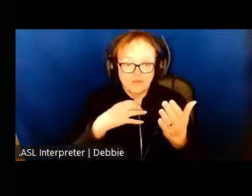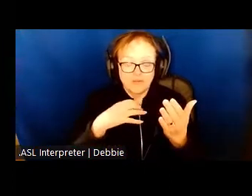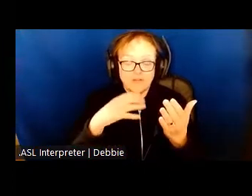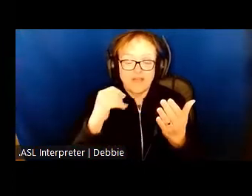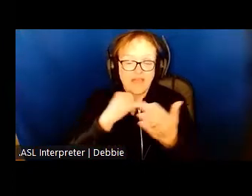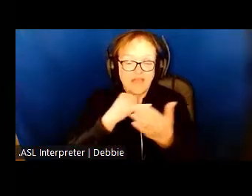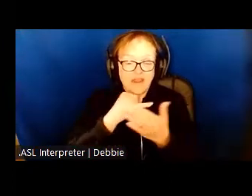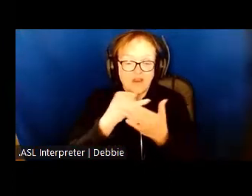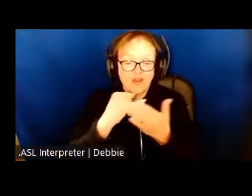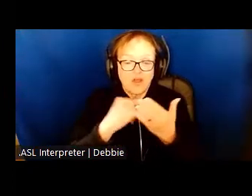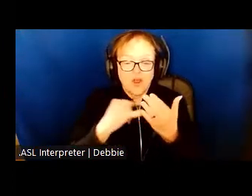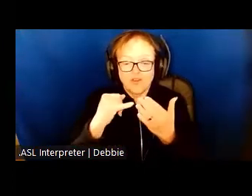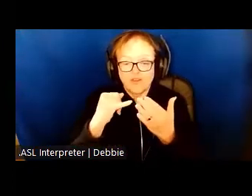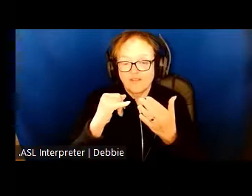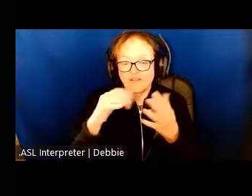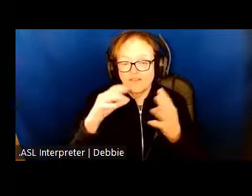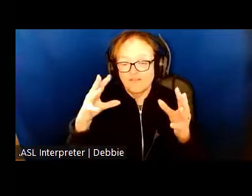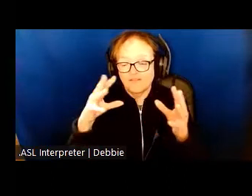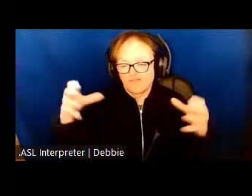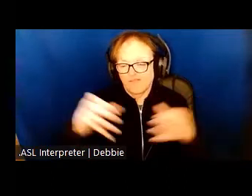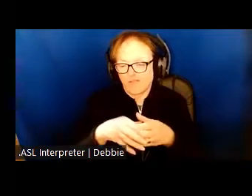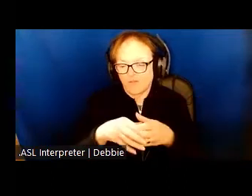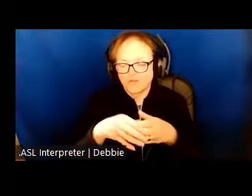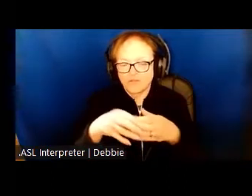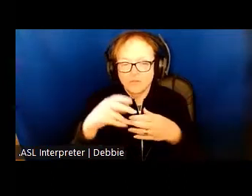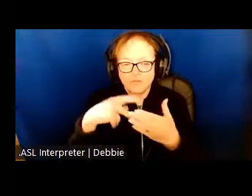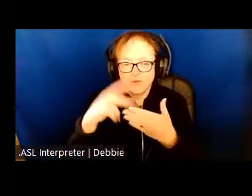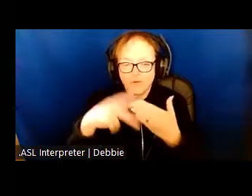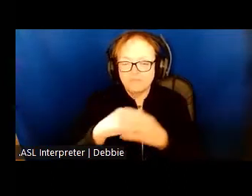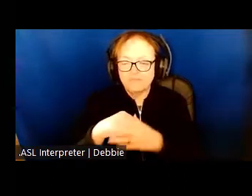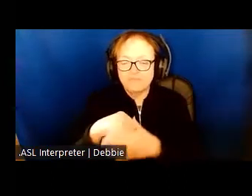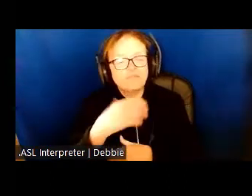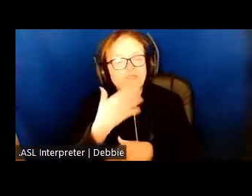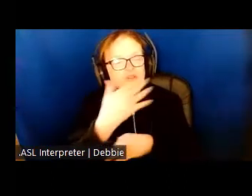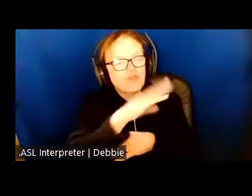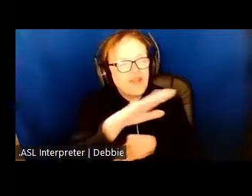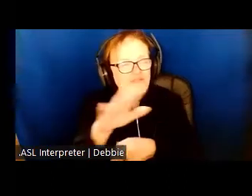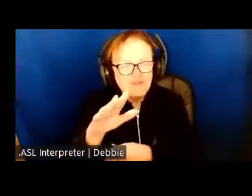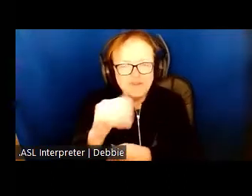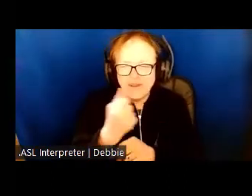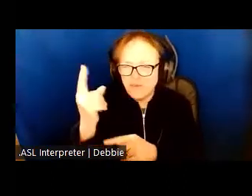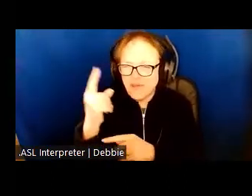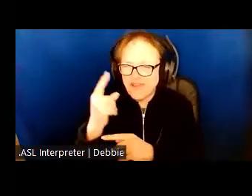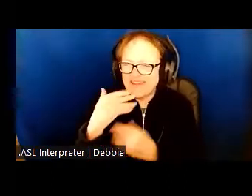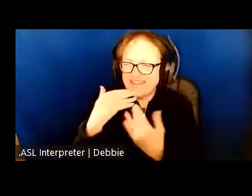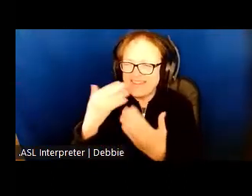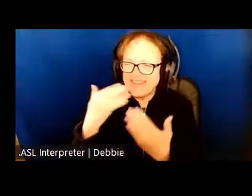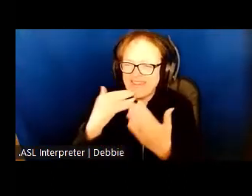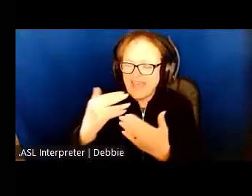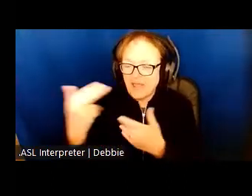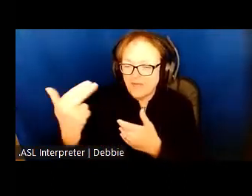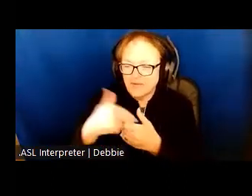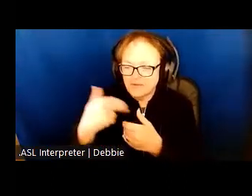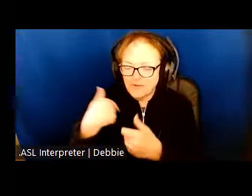Stephanie Nerbak: Good afternoon, everyone. Thank you so much for joining us today. My